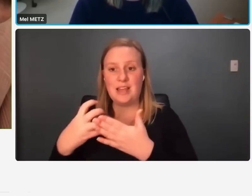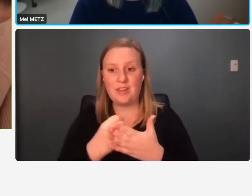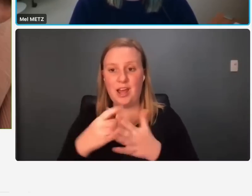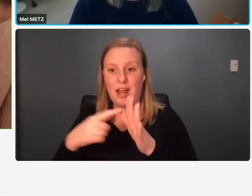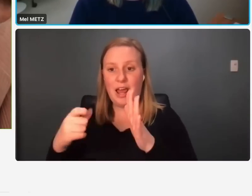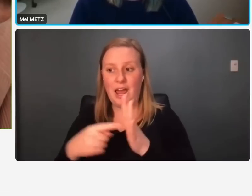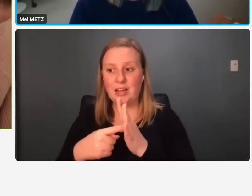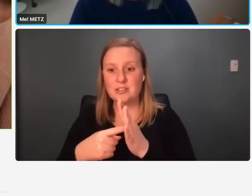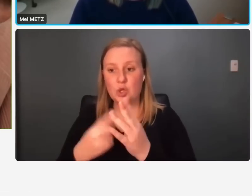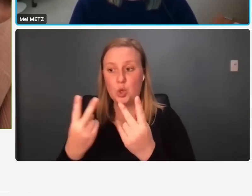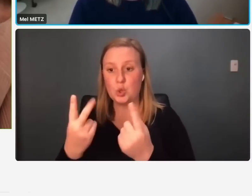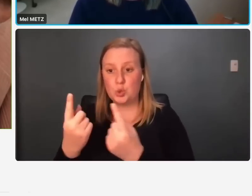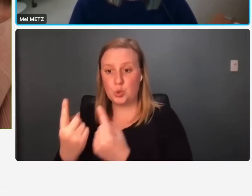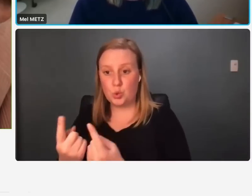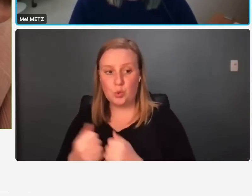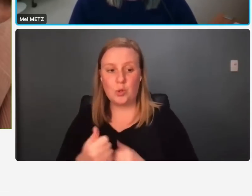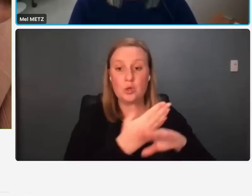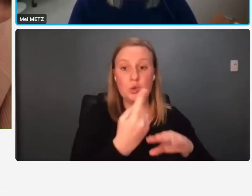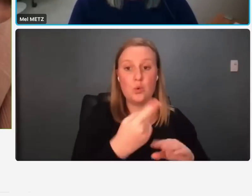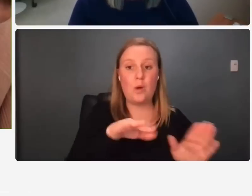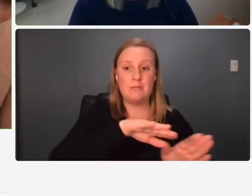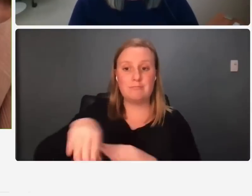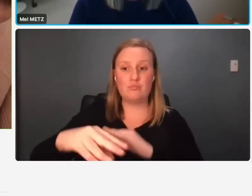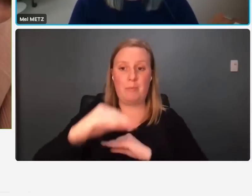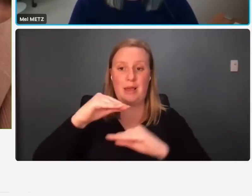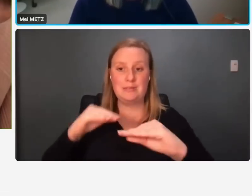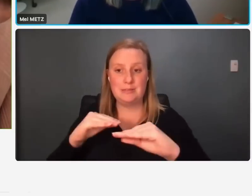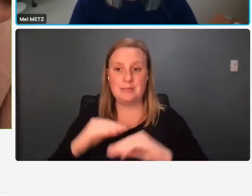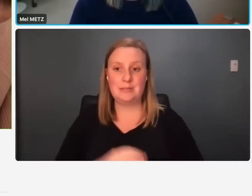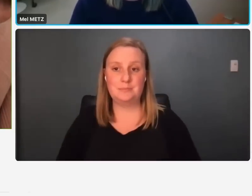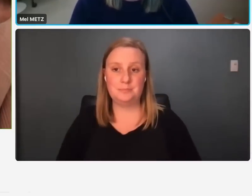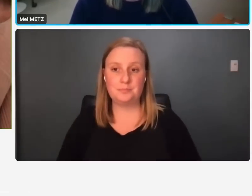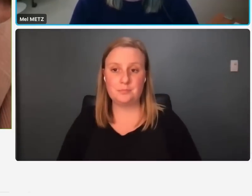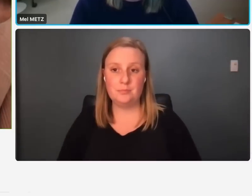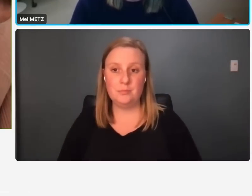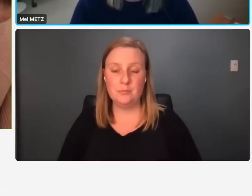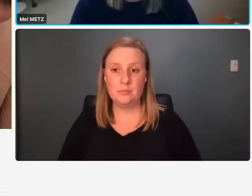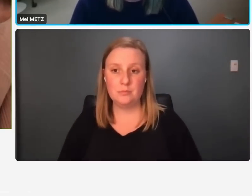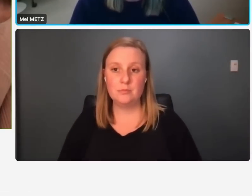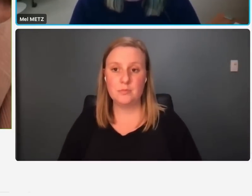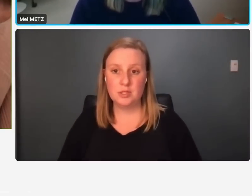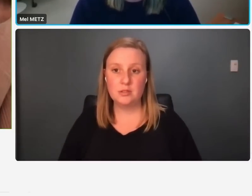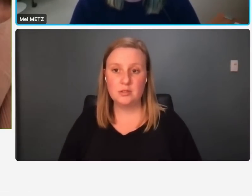can be implied from a number of the recommendations. All of the existing subordinate legislation is